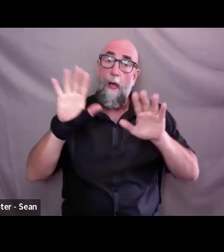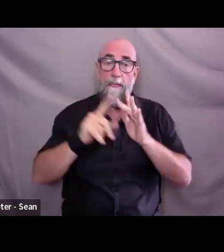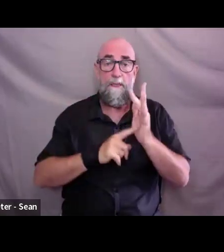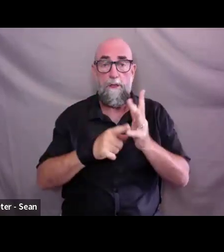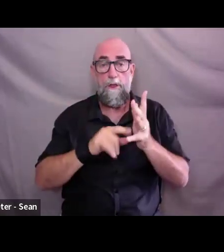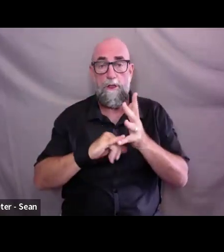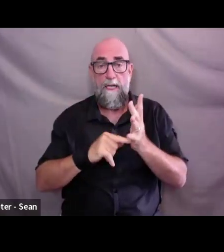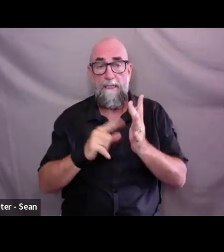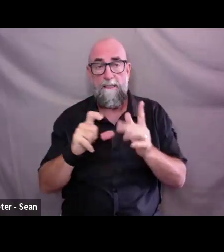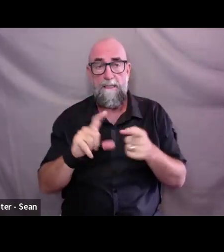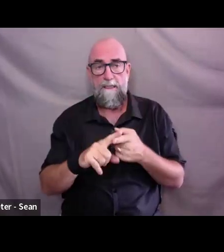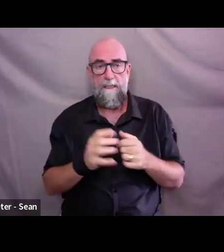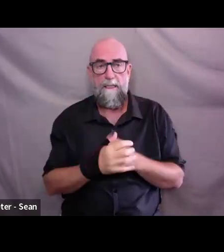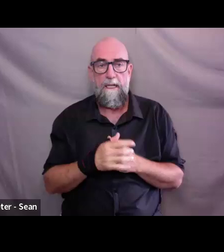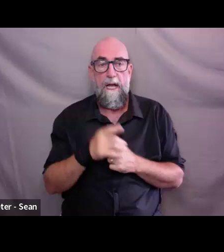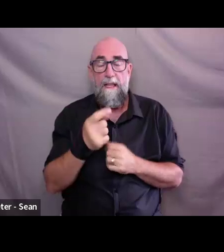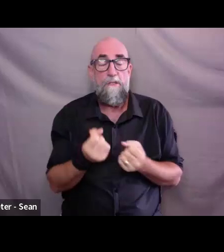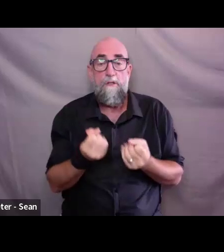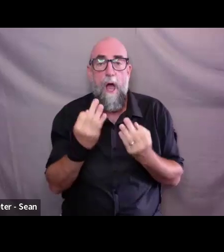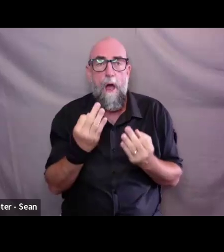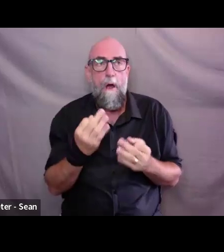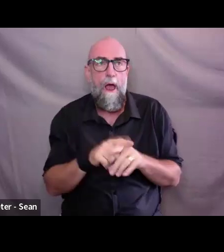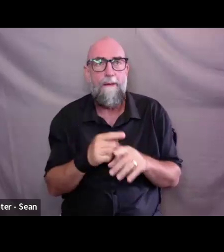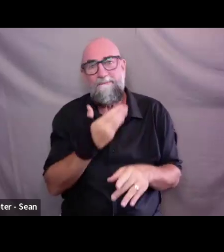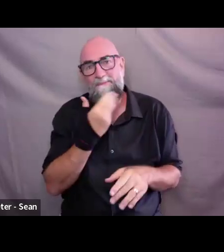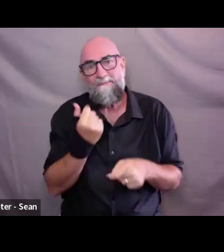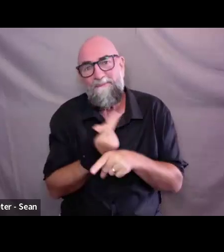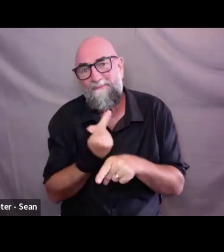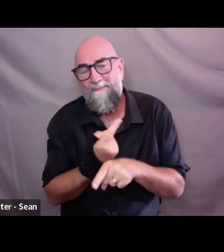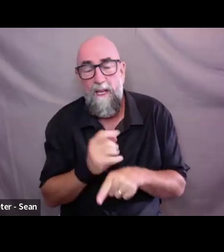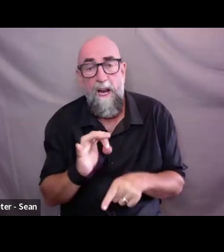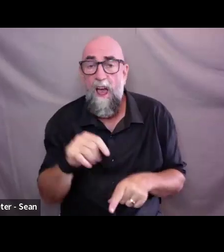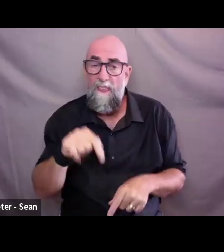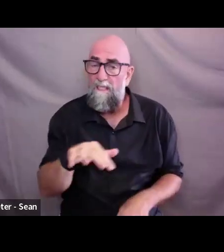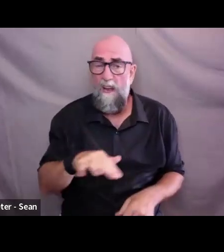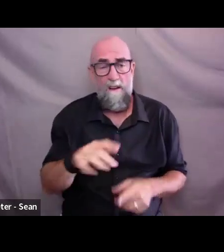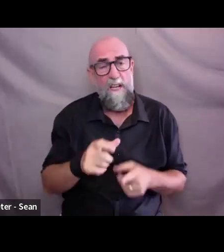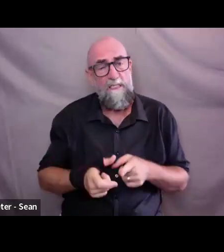It's really difficult territory. For the first few minutes I'm going to give some big bit of